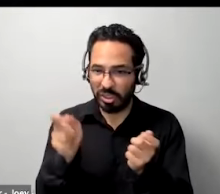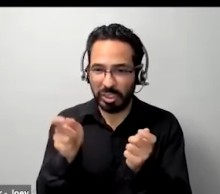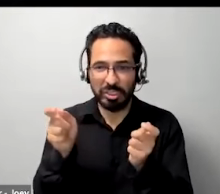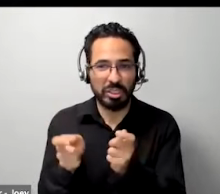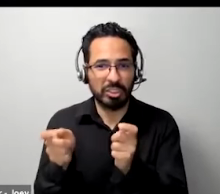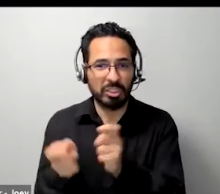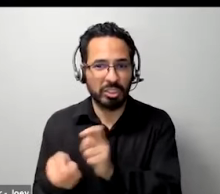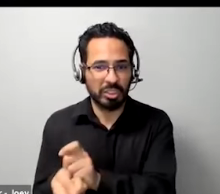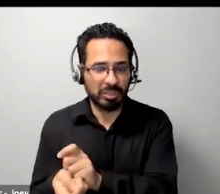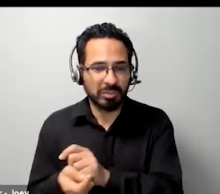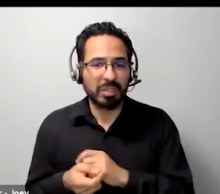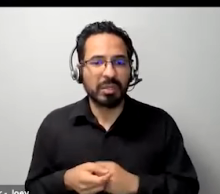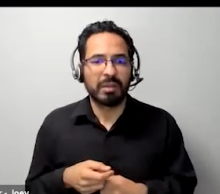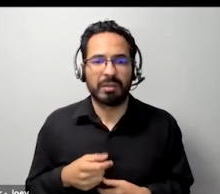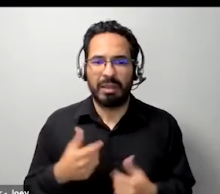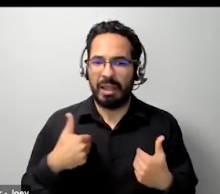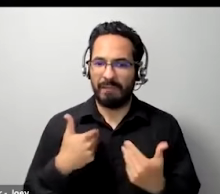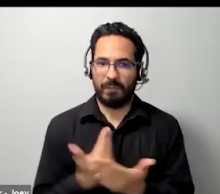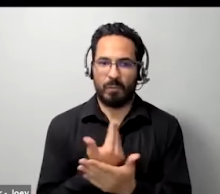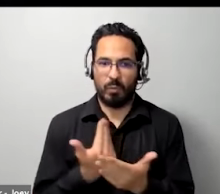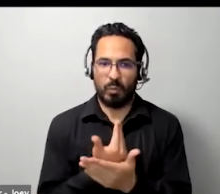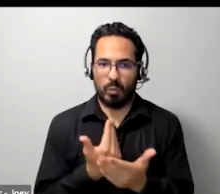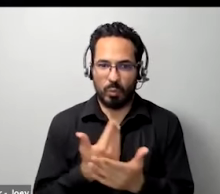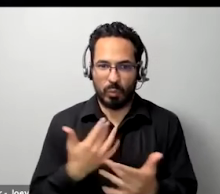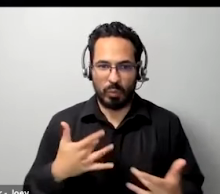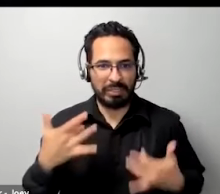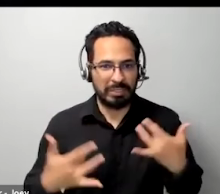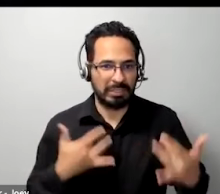You know, now we've got this whole new exciting space of AI.